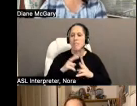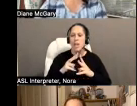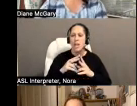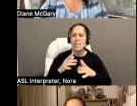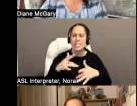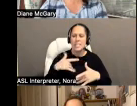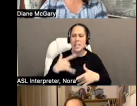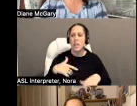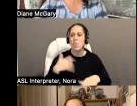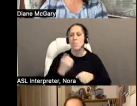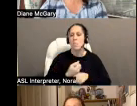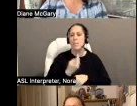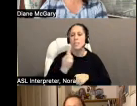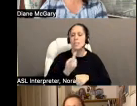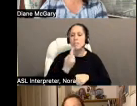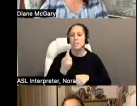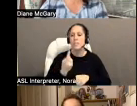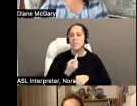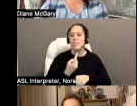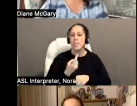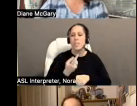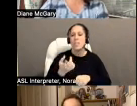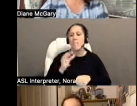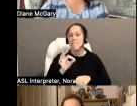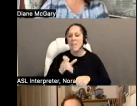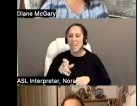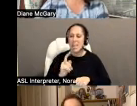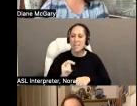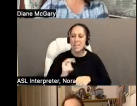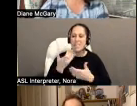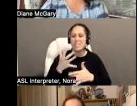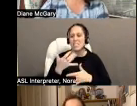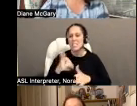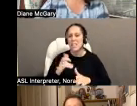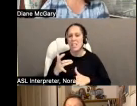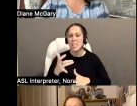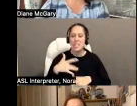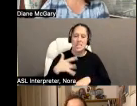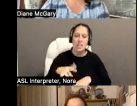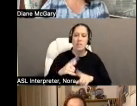that was-- I mean, it's felted, so it's still a little bit delicate. But it's much more